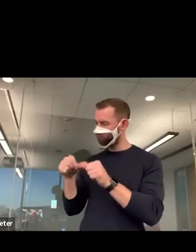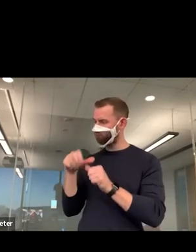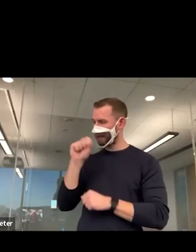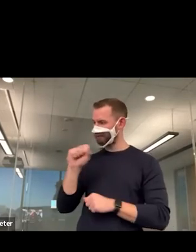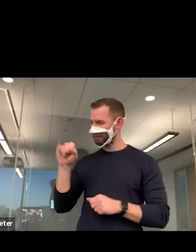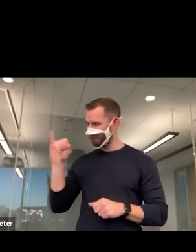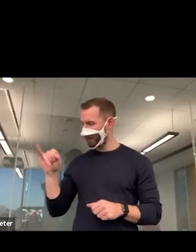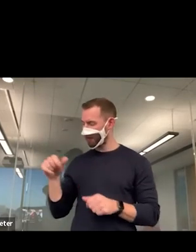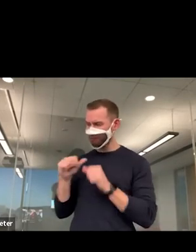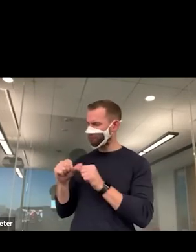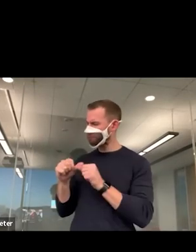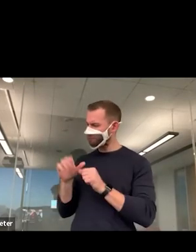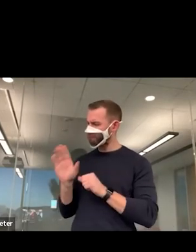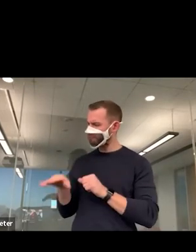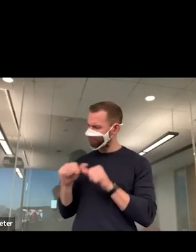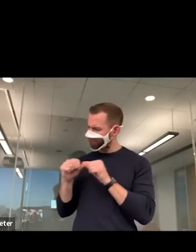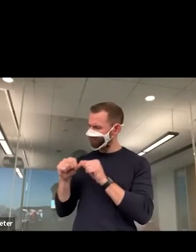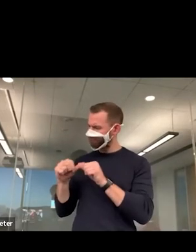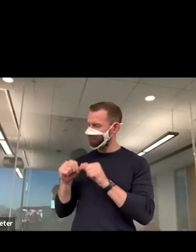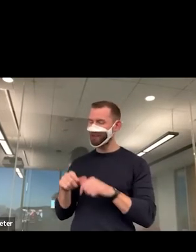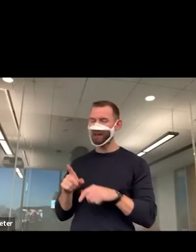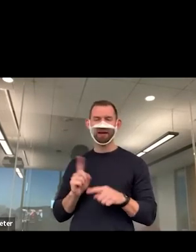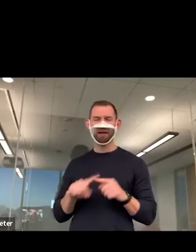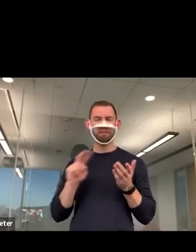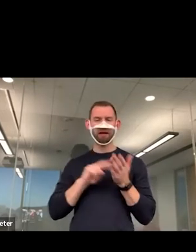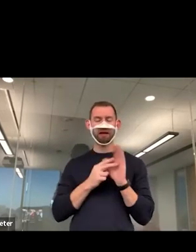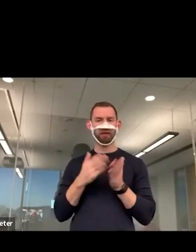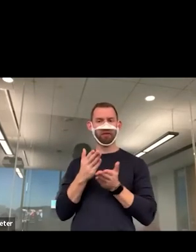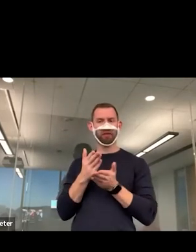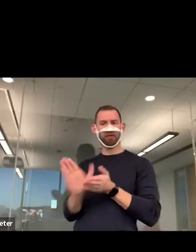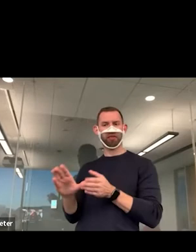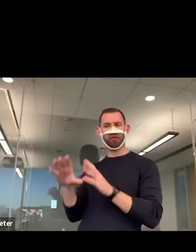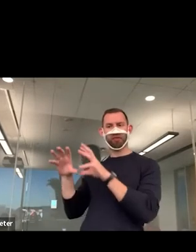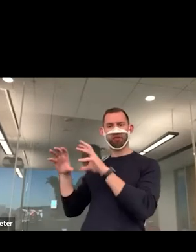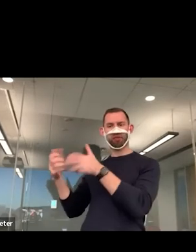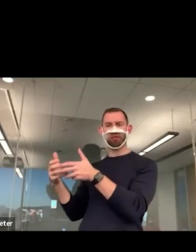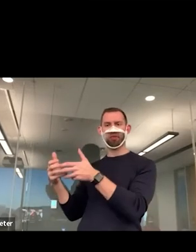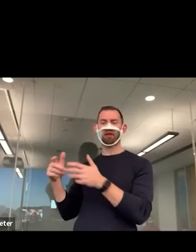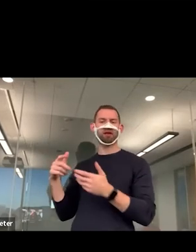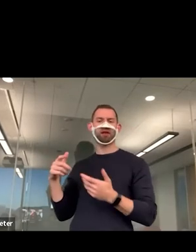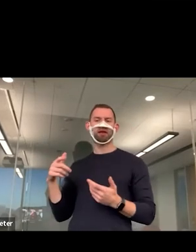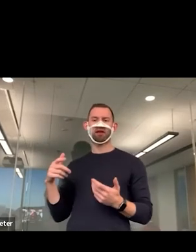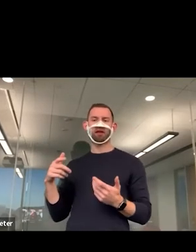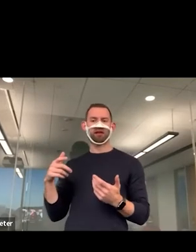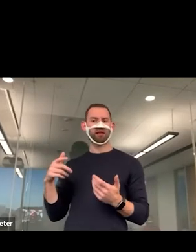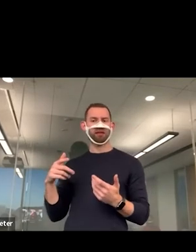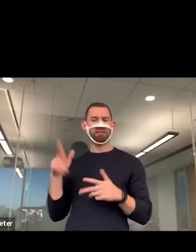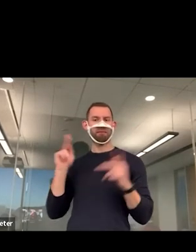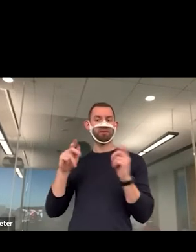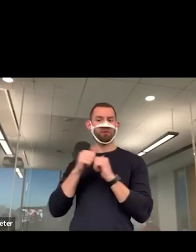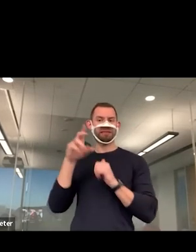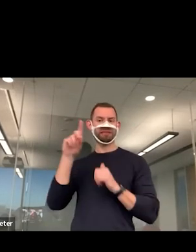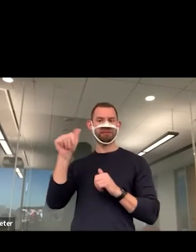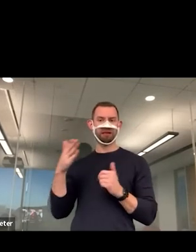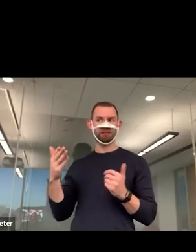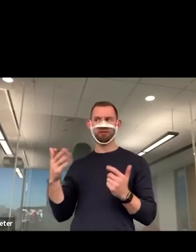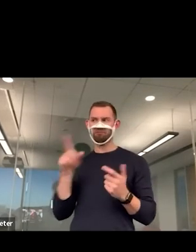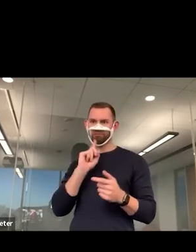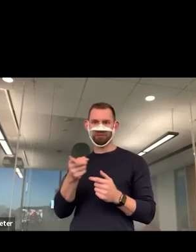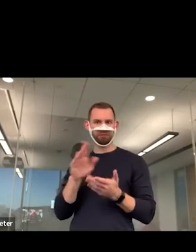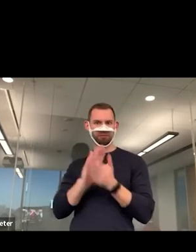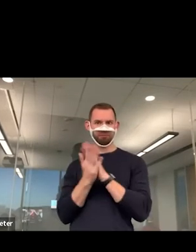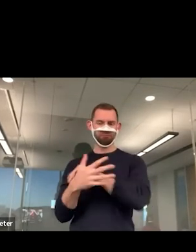and it's relegating people with disabilities to a a life of poverty and how it's set up is you